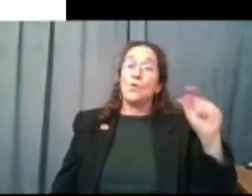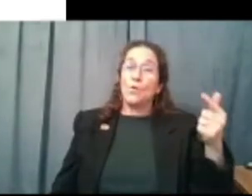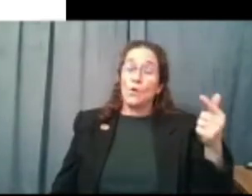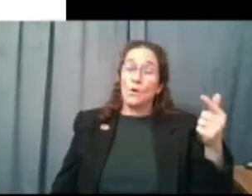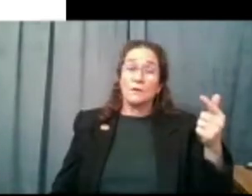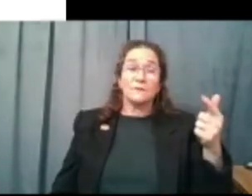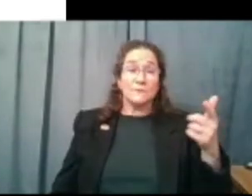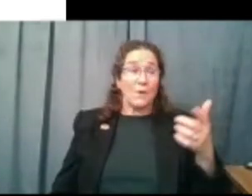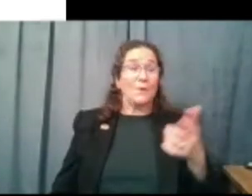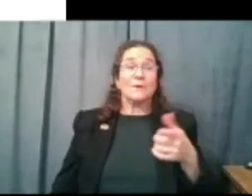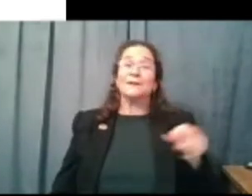didn't have to look at that slide.